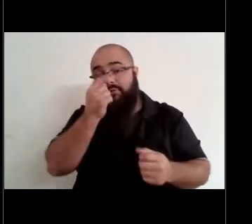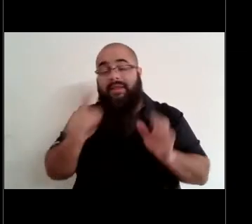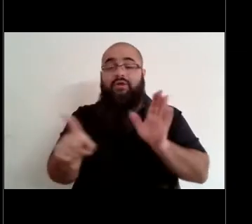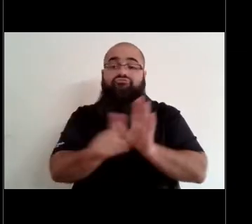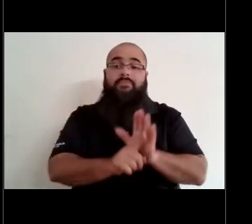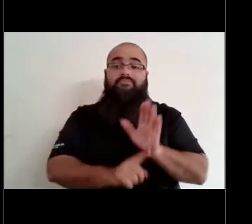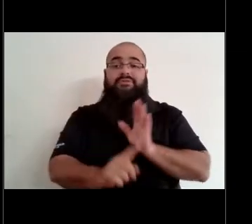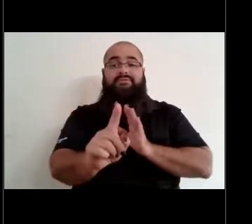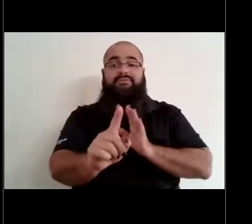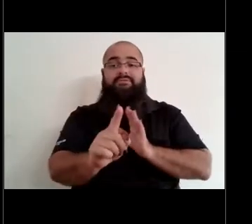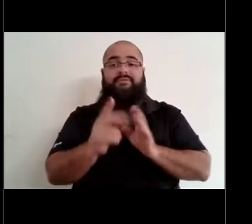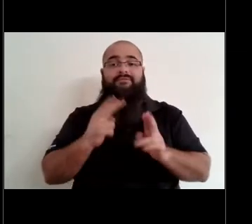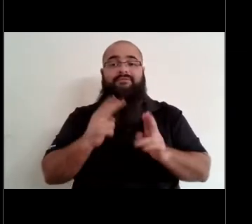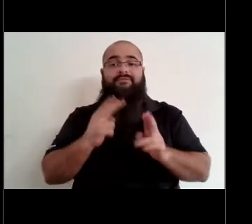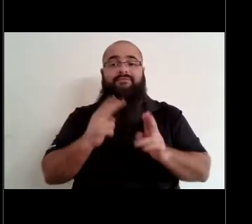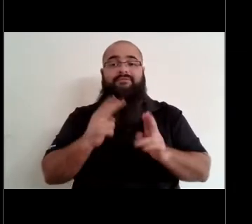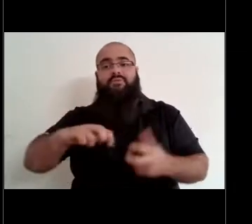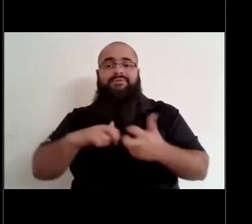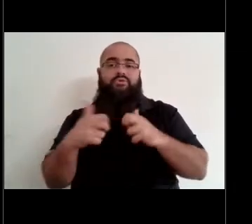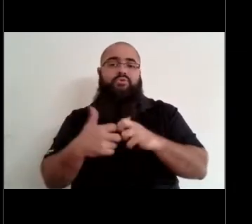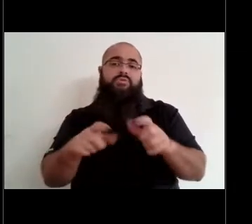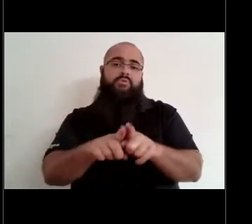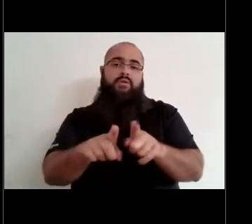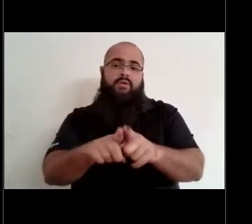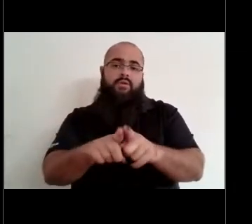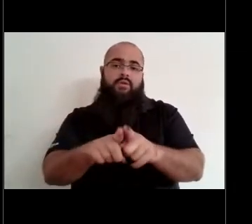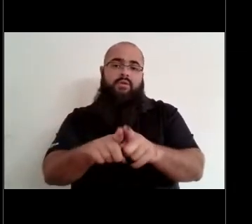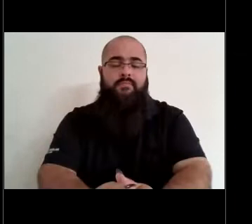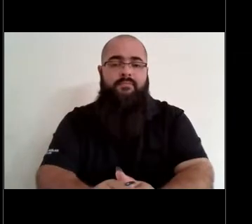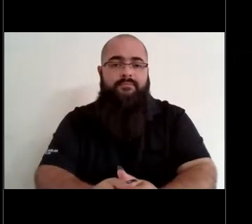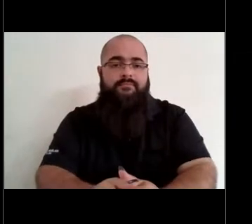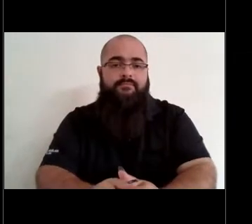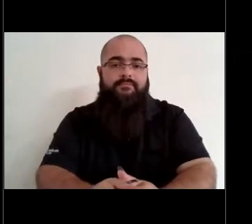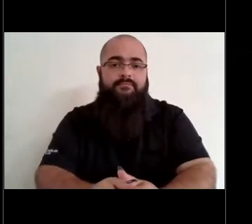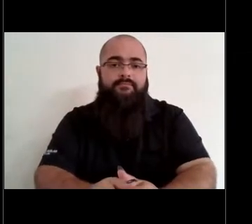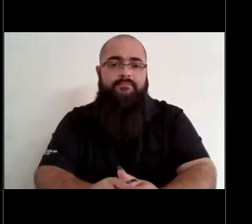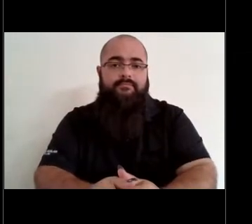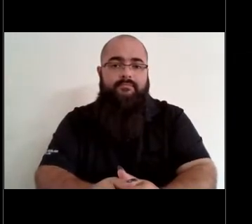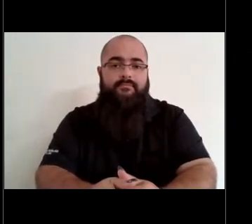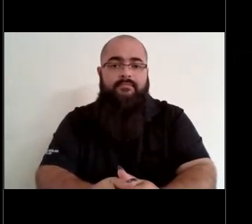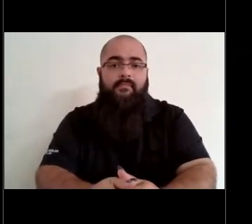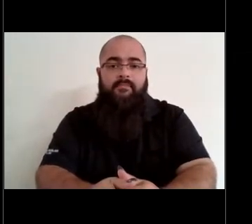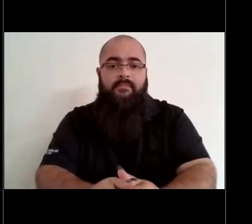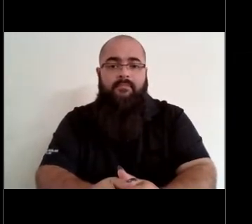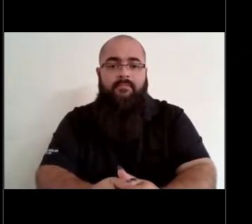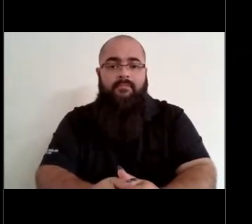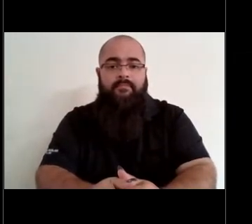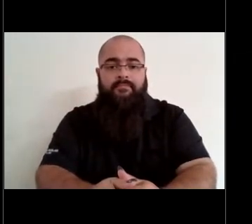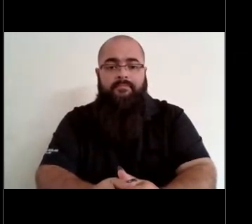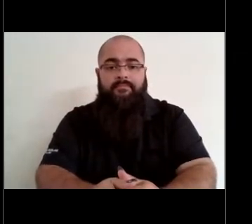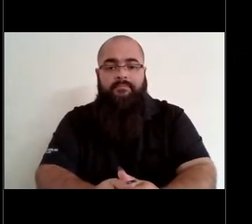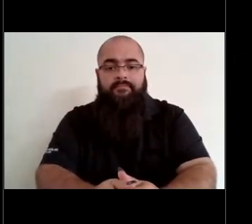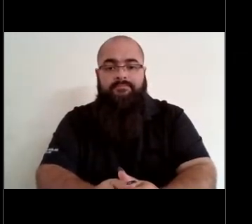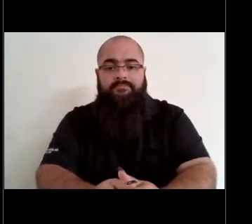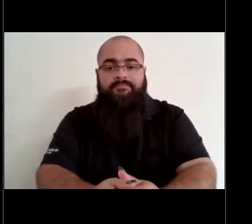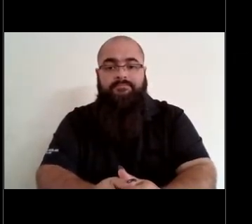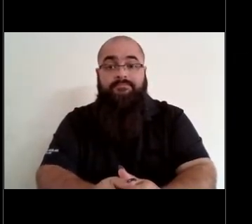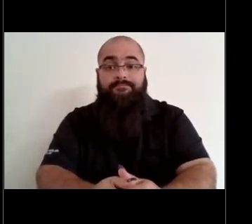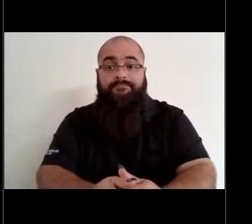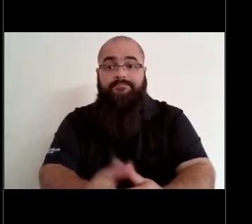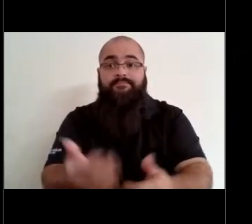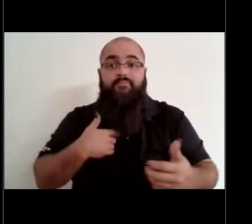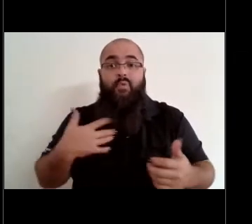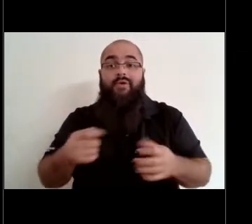Certainly we have intake that we do go through and our support officers that go through the